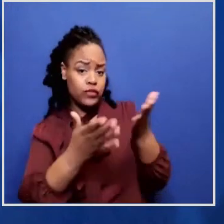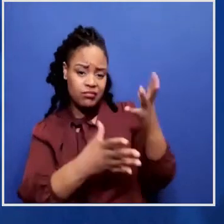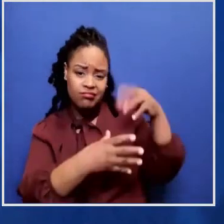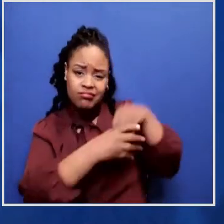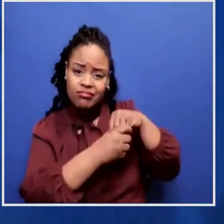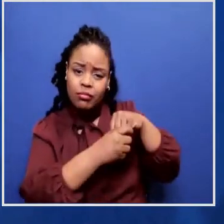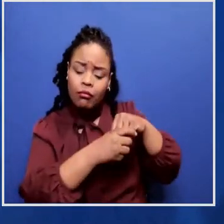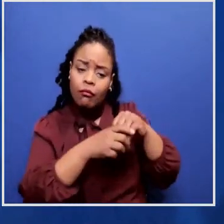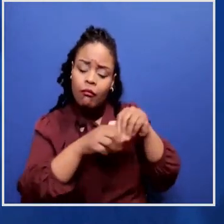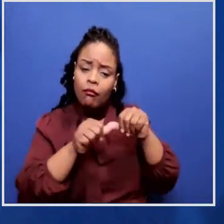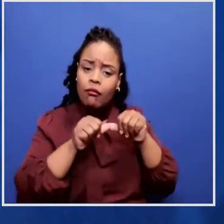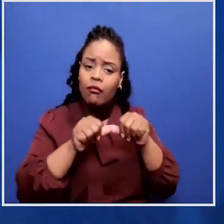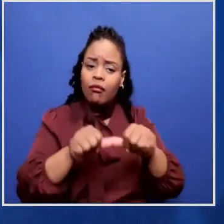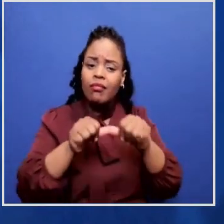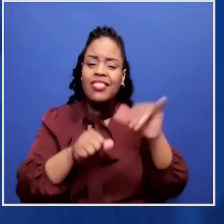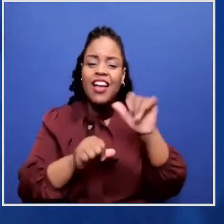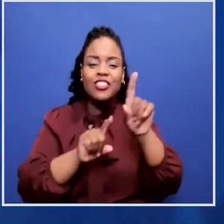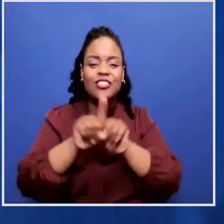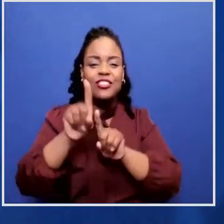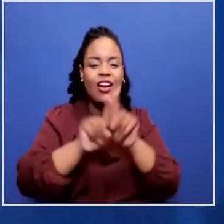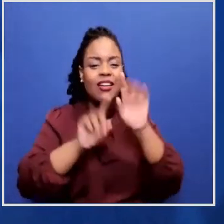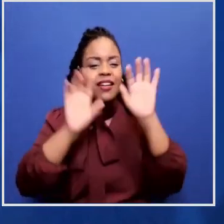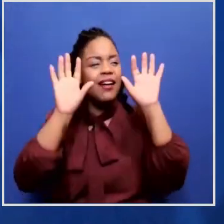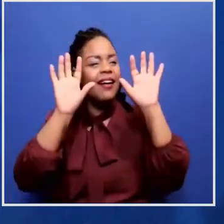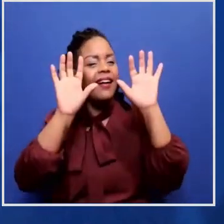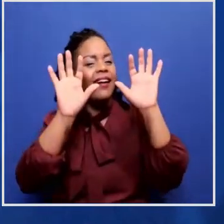SERVICE IS A CONSTANT.